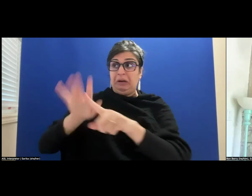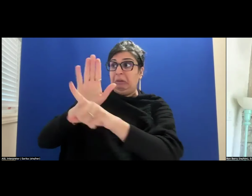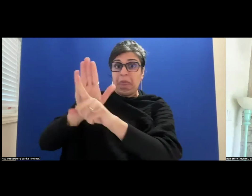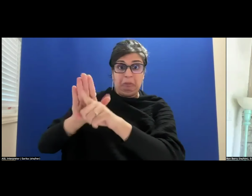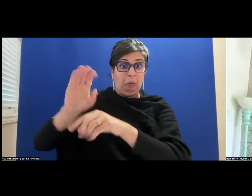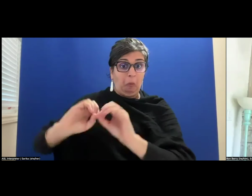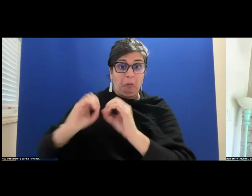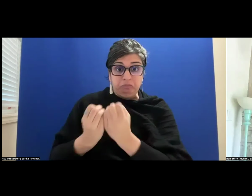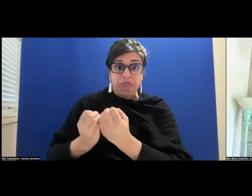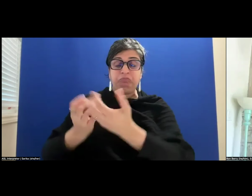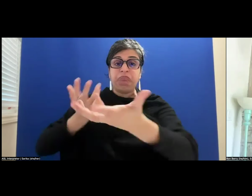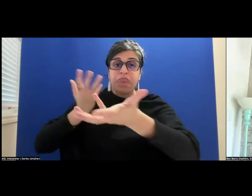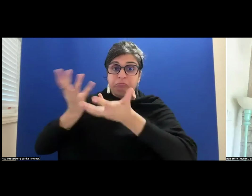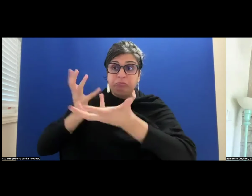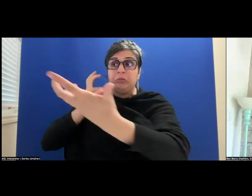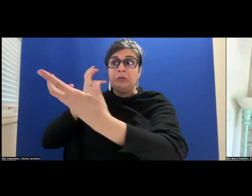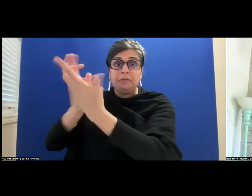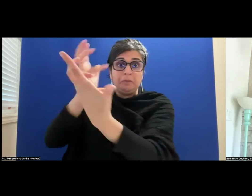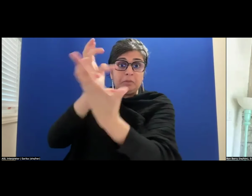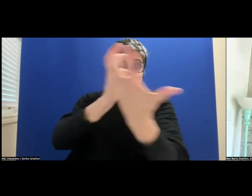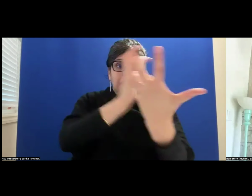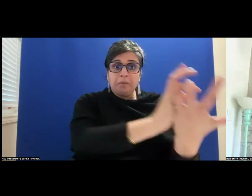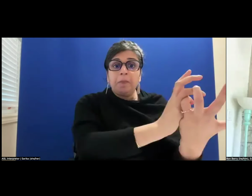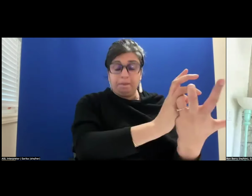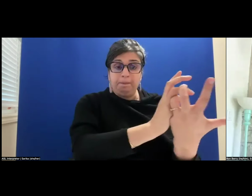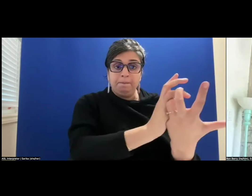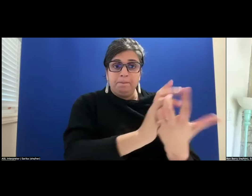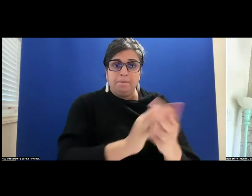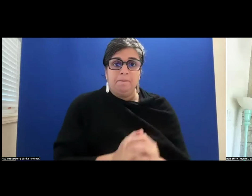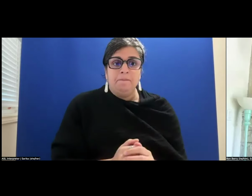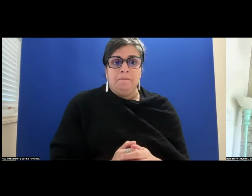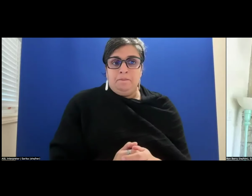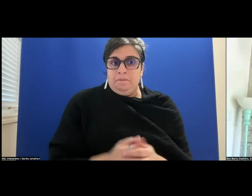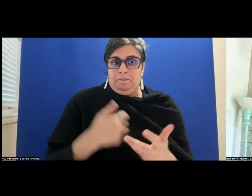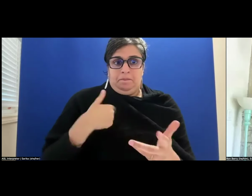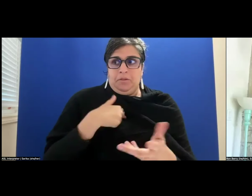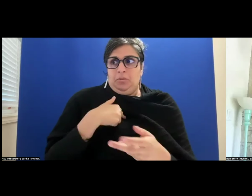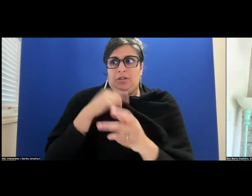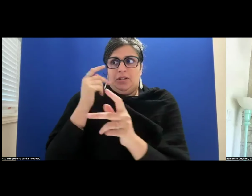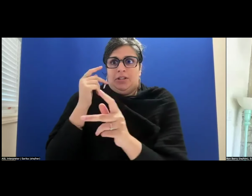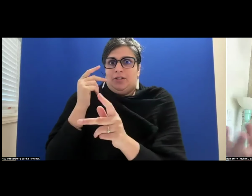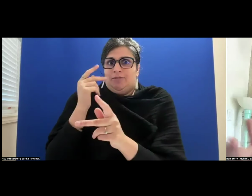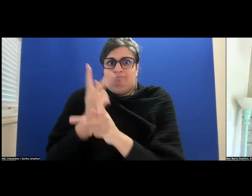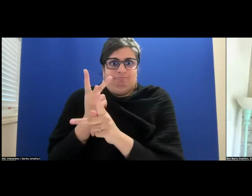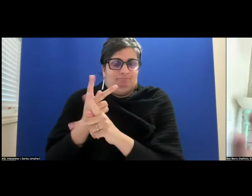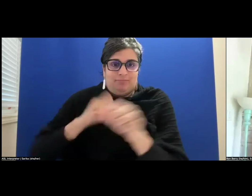to that entity, to that person. And we, we treat, treat each other like, I don't know, like people